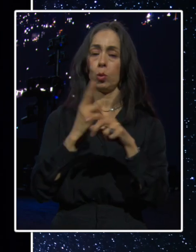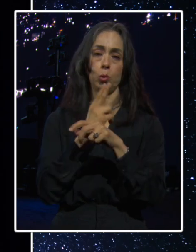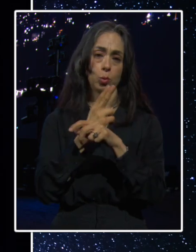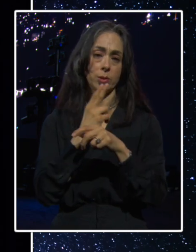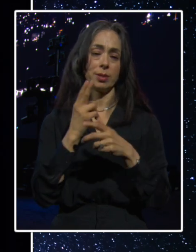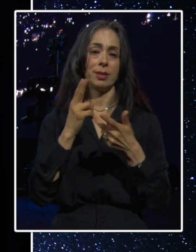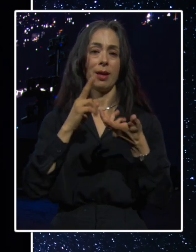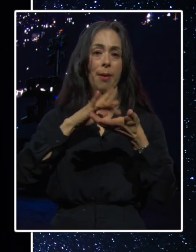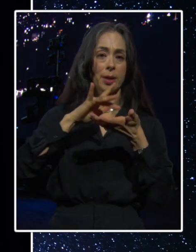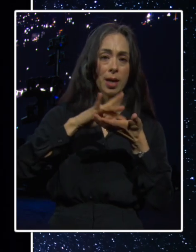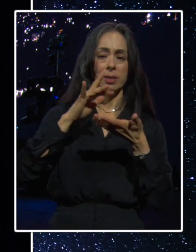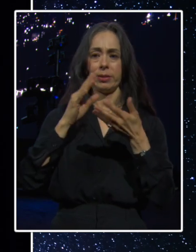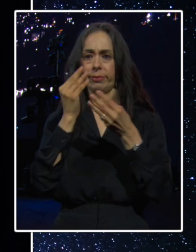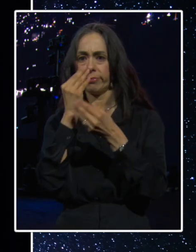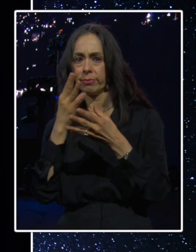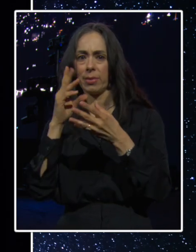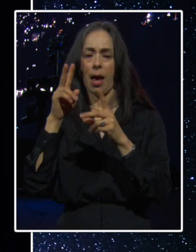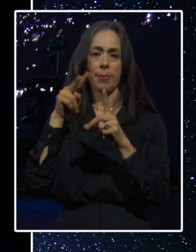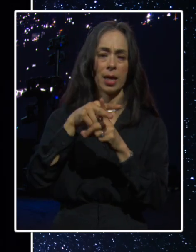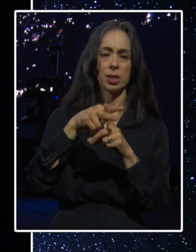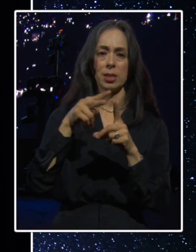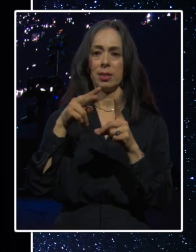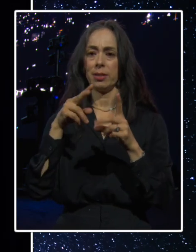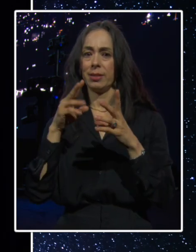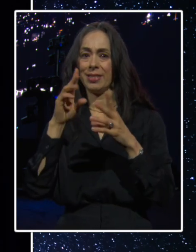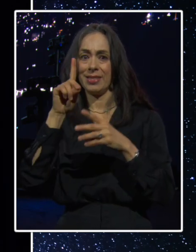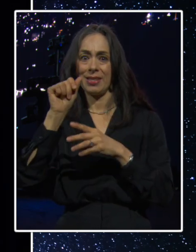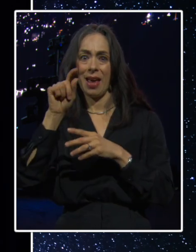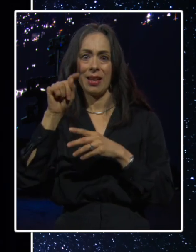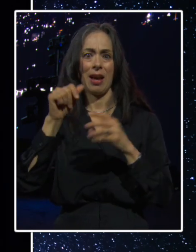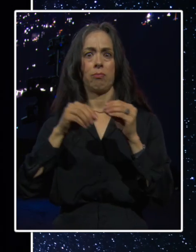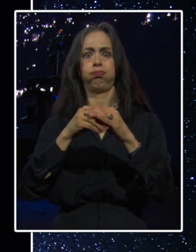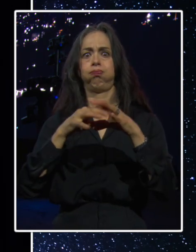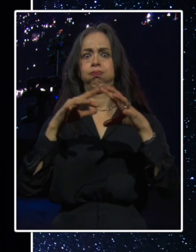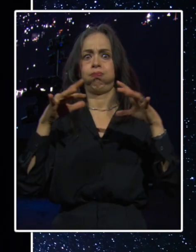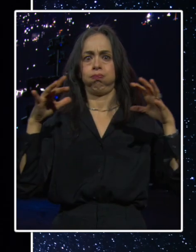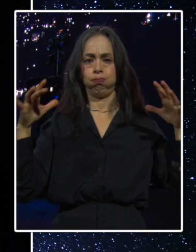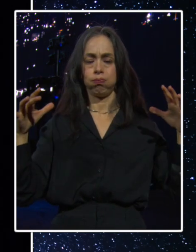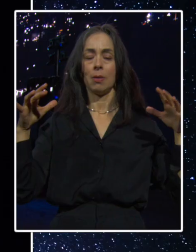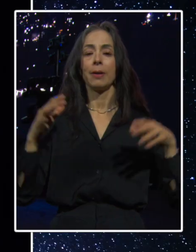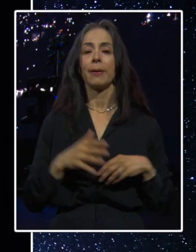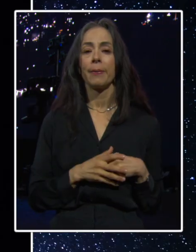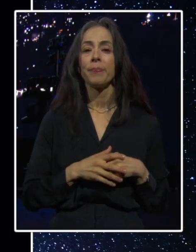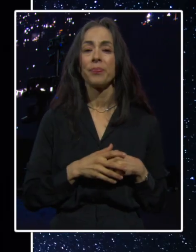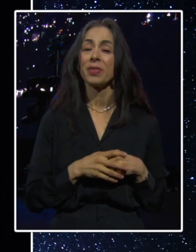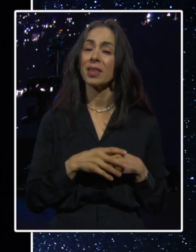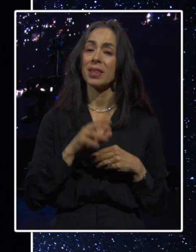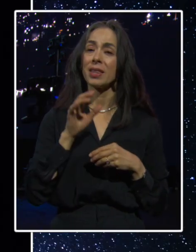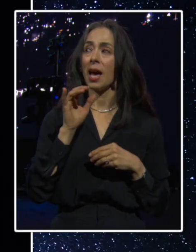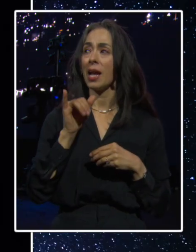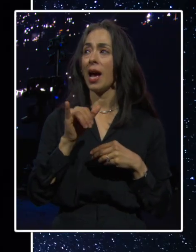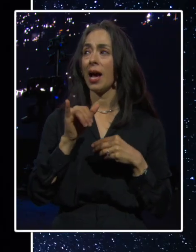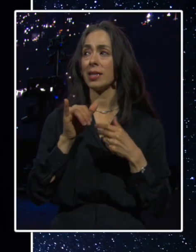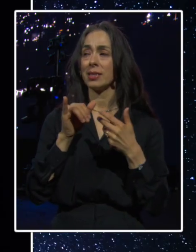and the volume of data they create have grown exponentially. This has introduced significant complexity